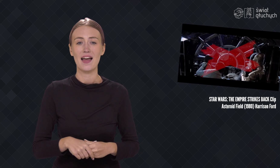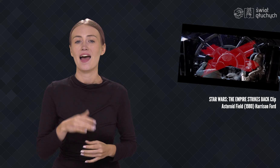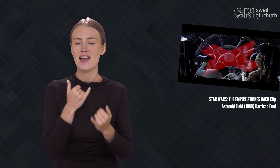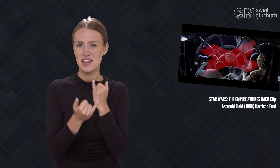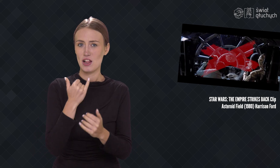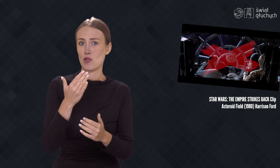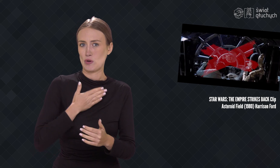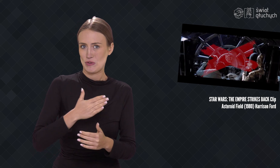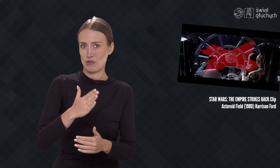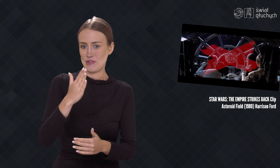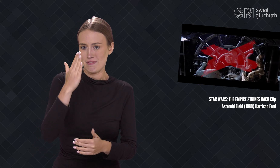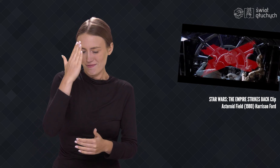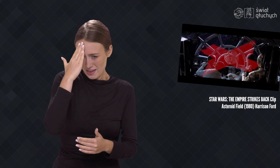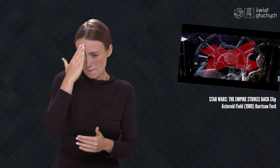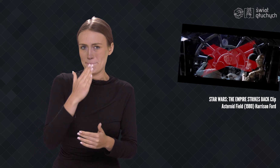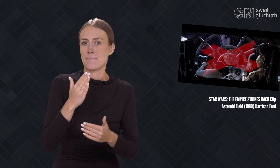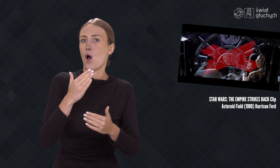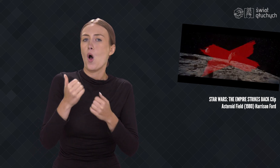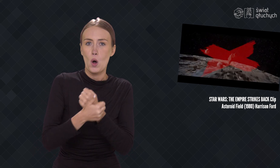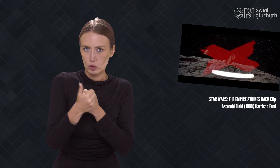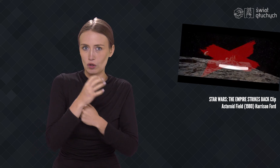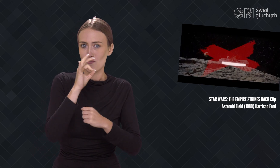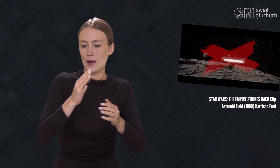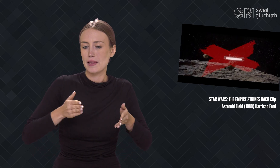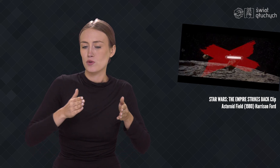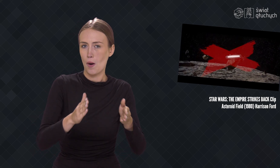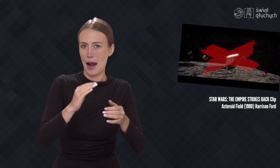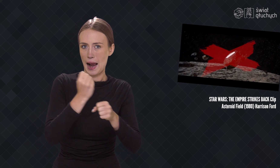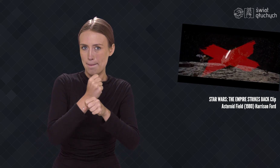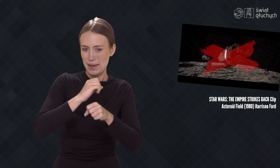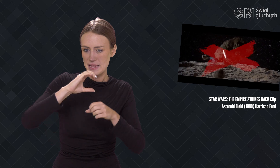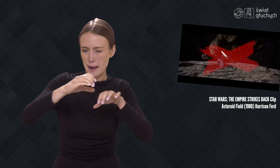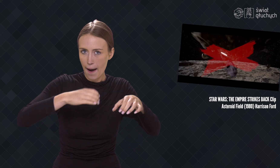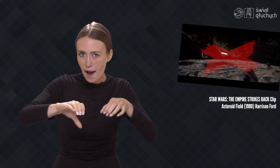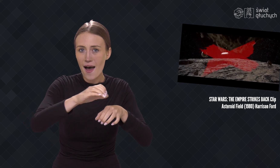Now that we know what the asteroid belt is,